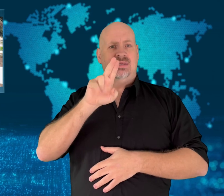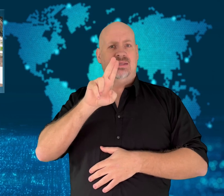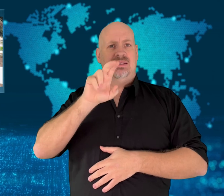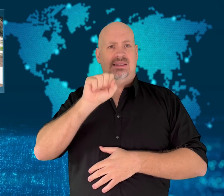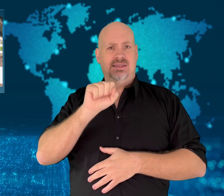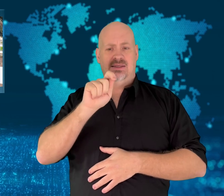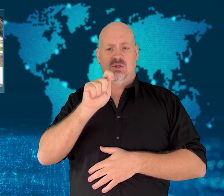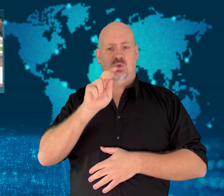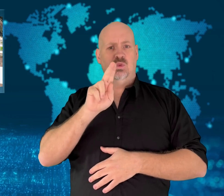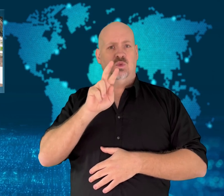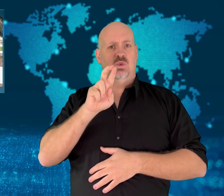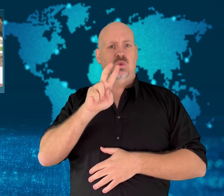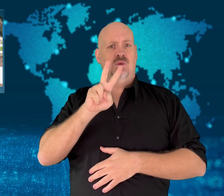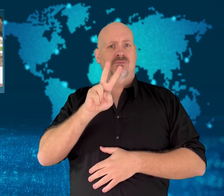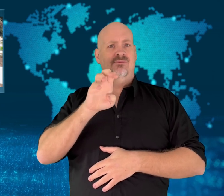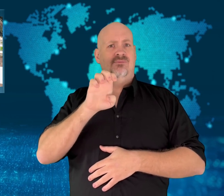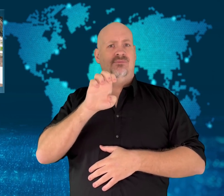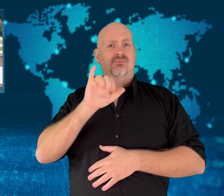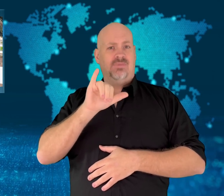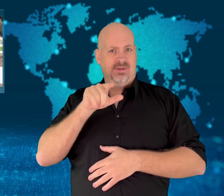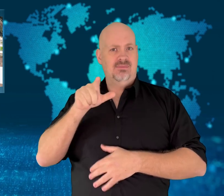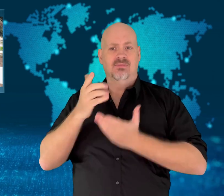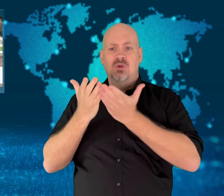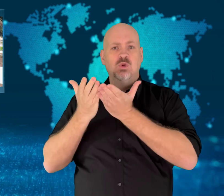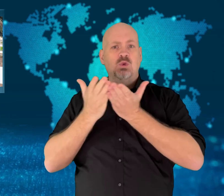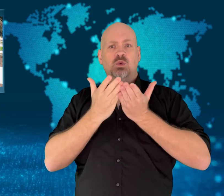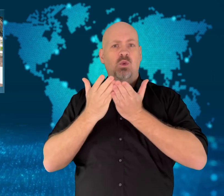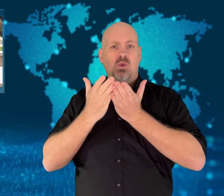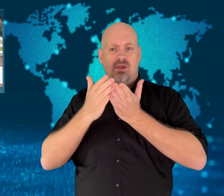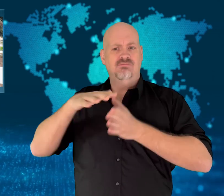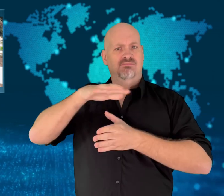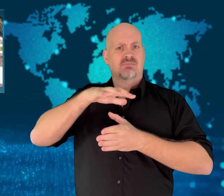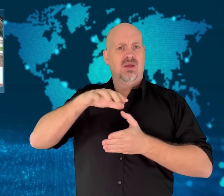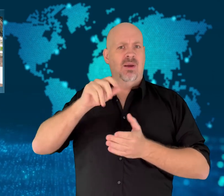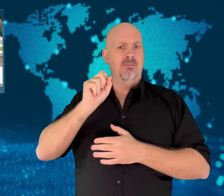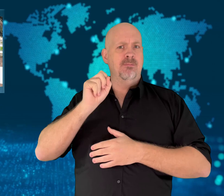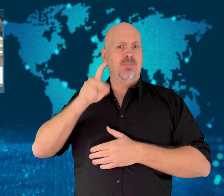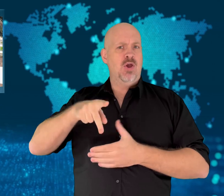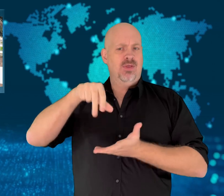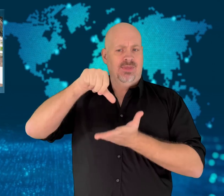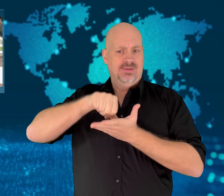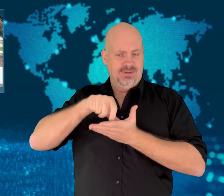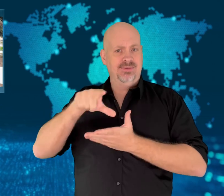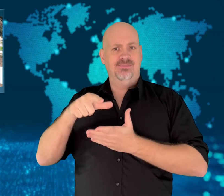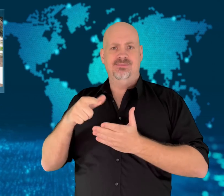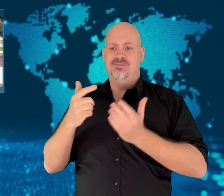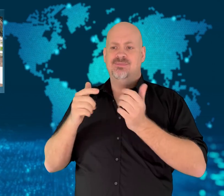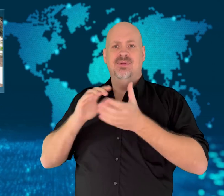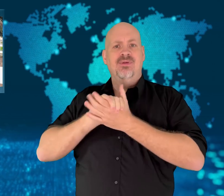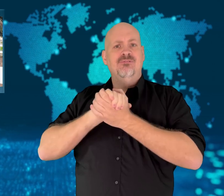was attacked when walking home with friends from